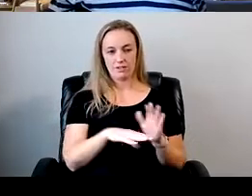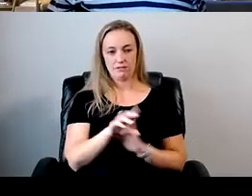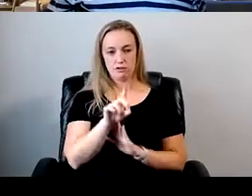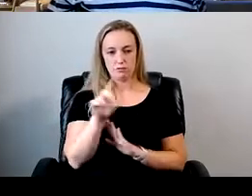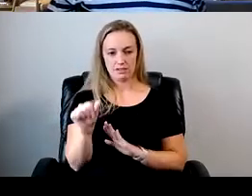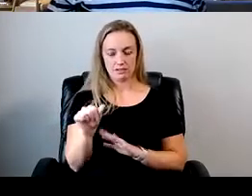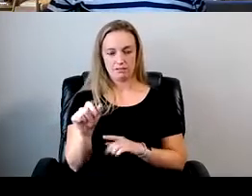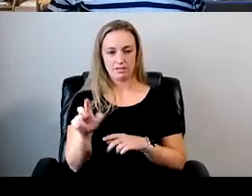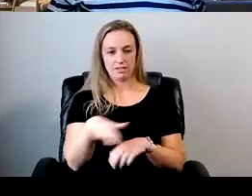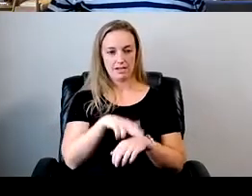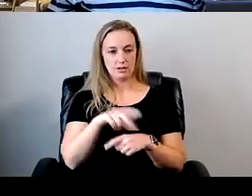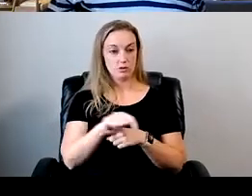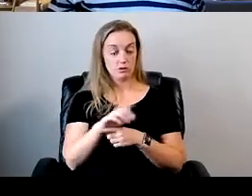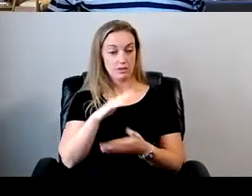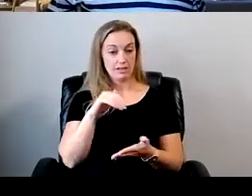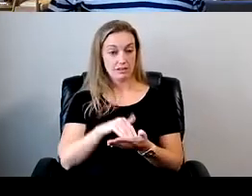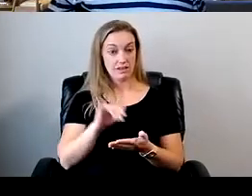And that is archived on our website.